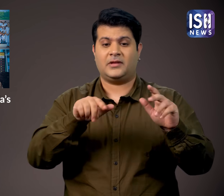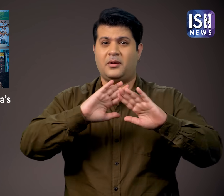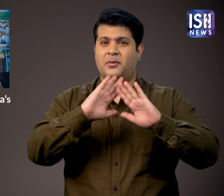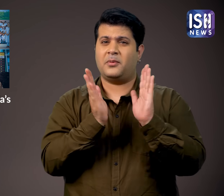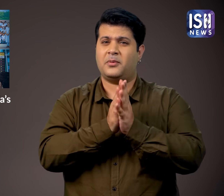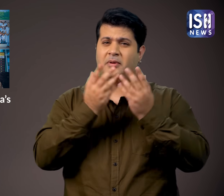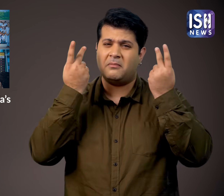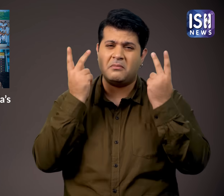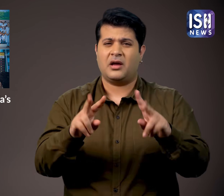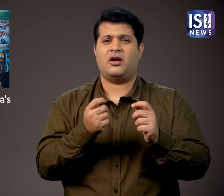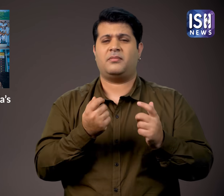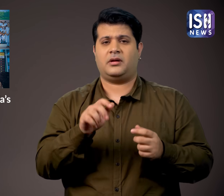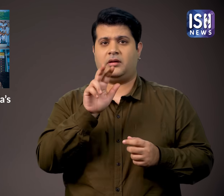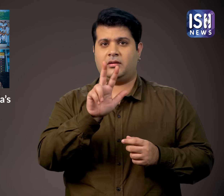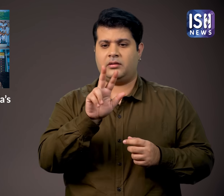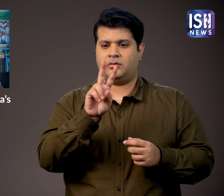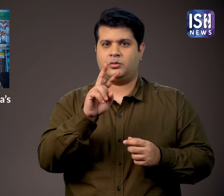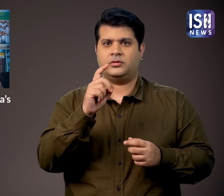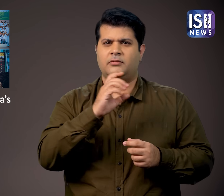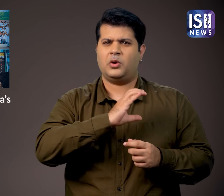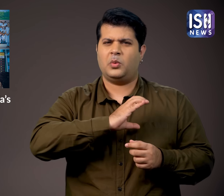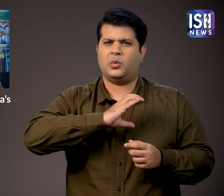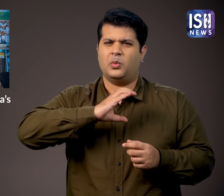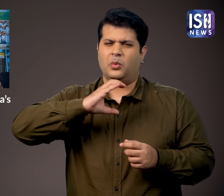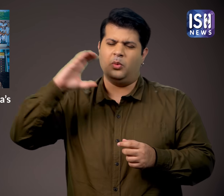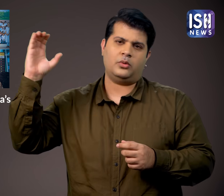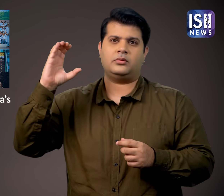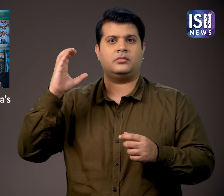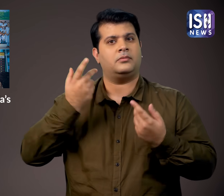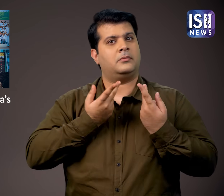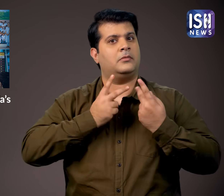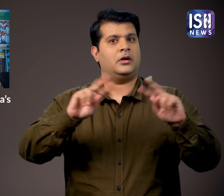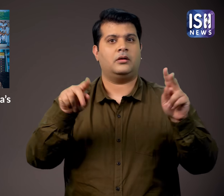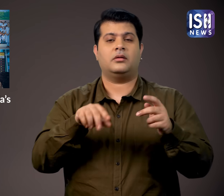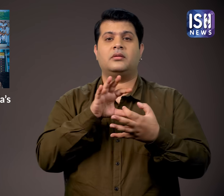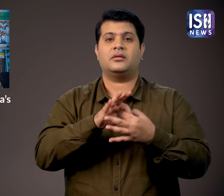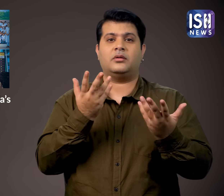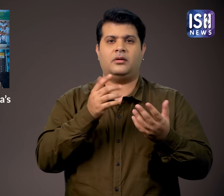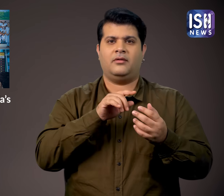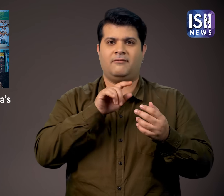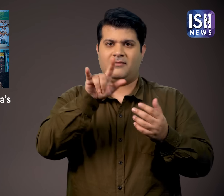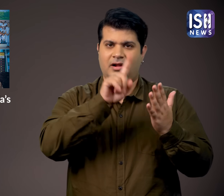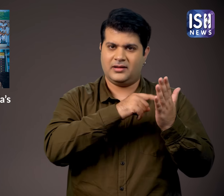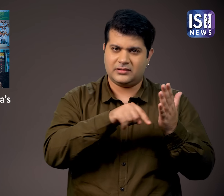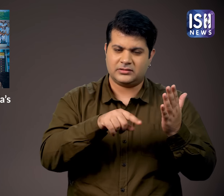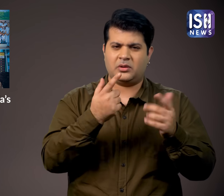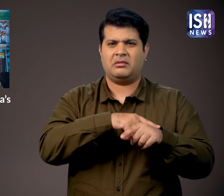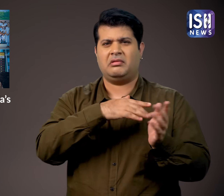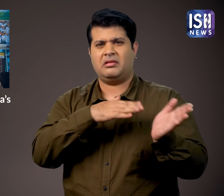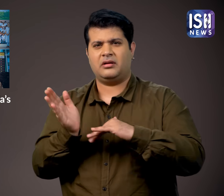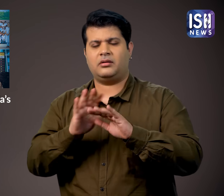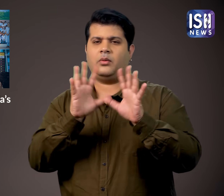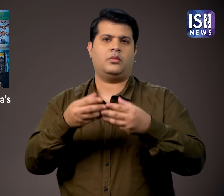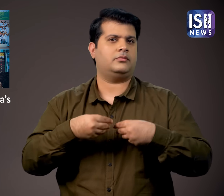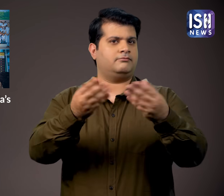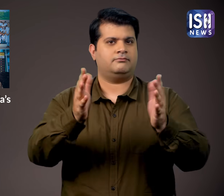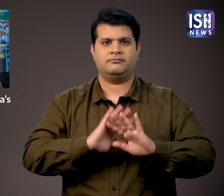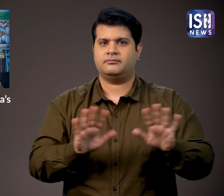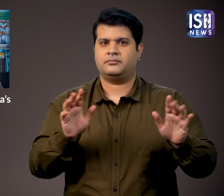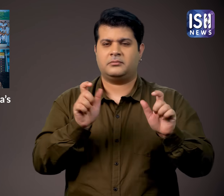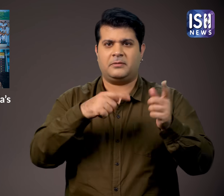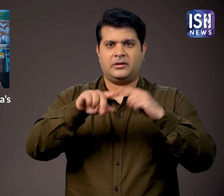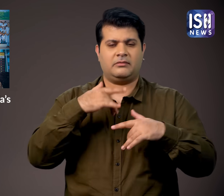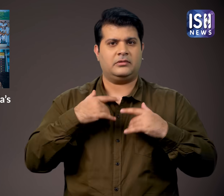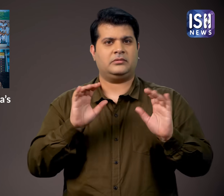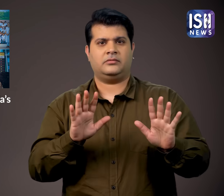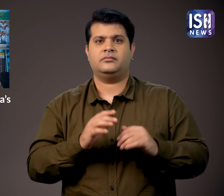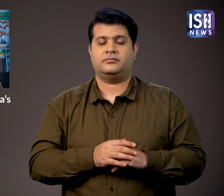It has processed ₹827 crore in refunds to passengers affected by the cancellations and delays.